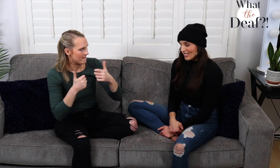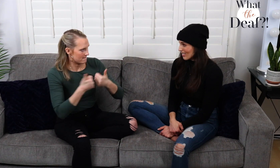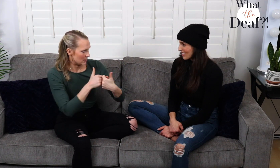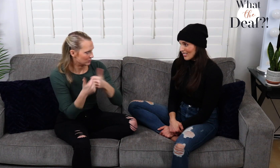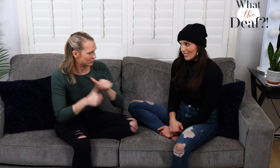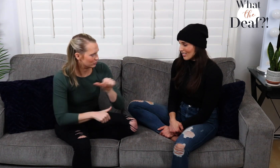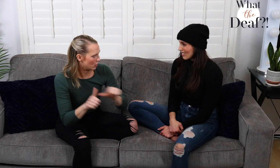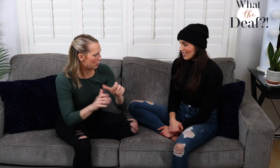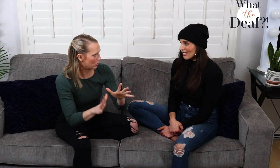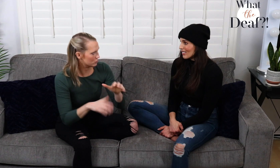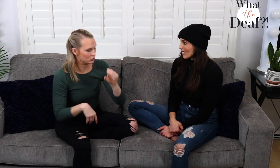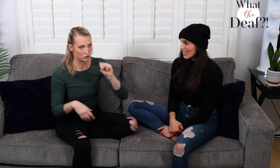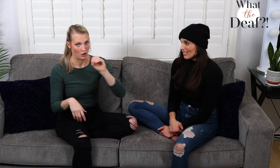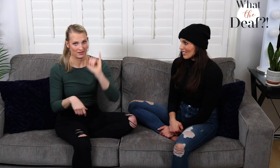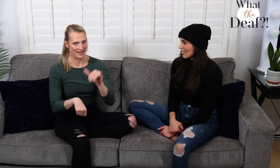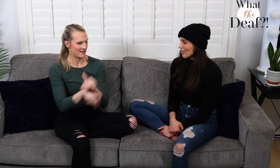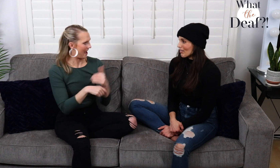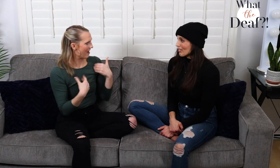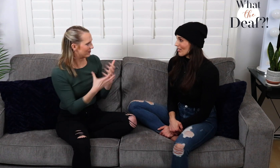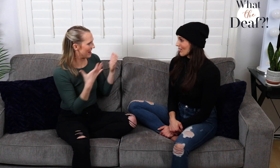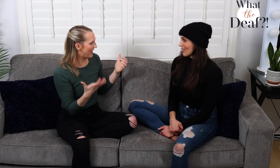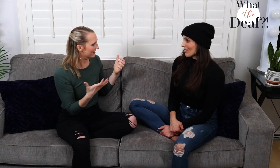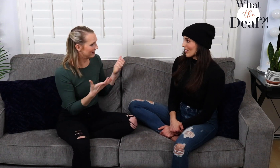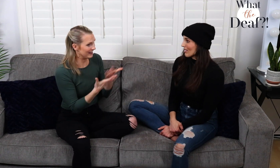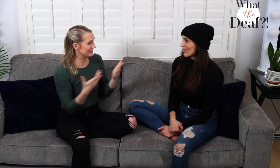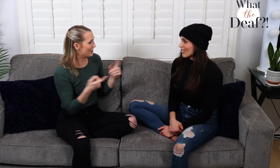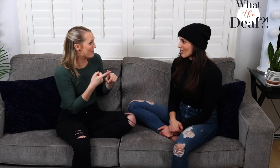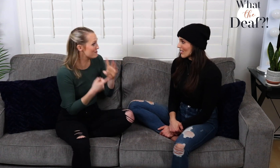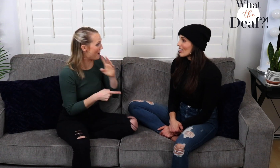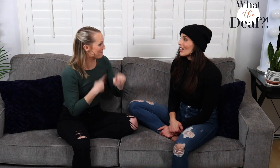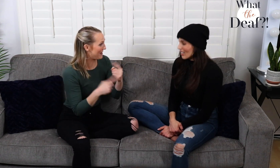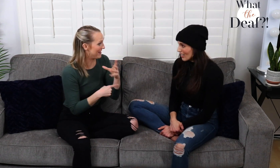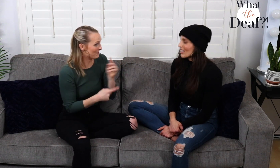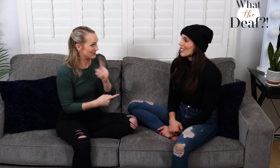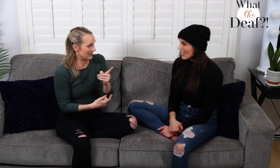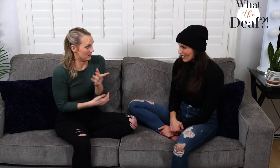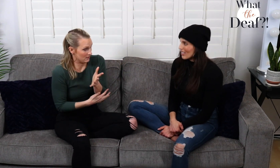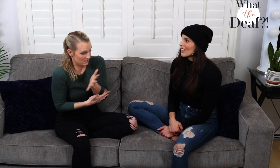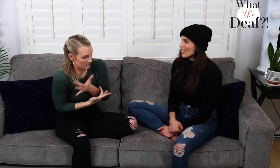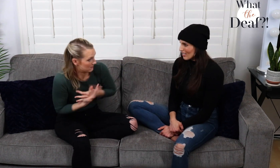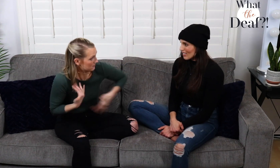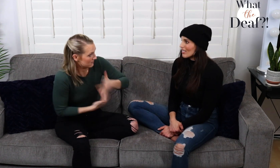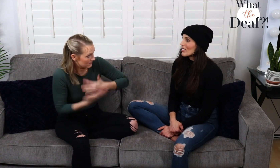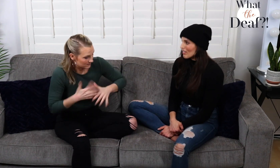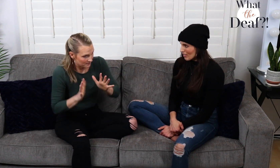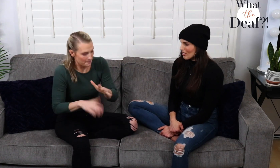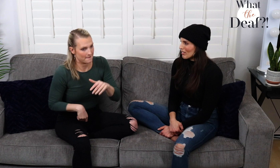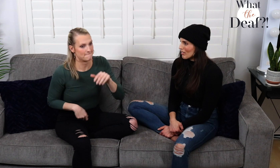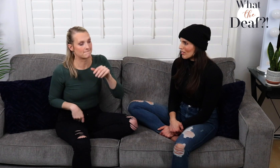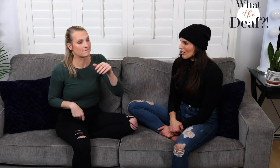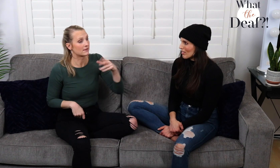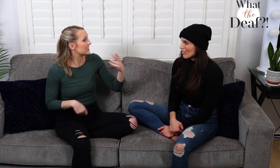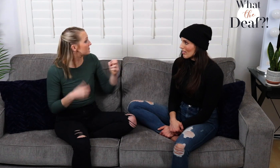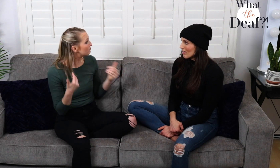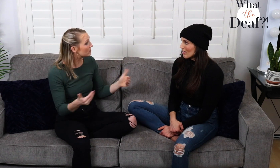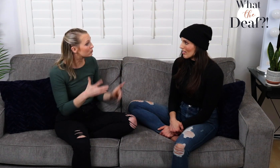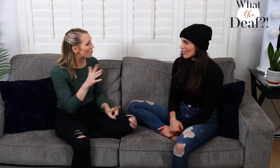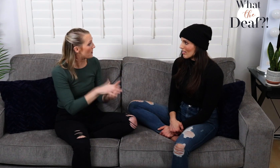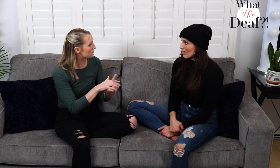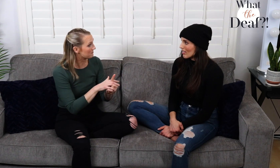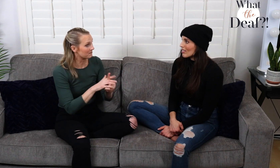against each other and so that night we had a lot of things to talk about and just really engage with each other and socialize so he showed up